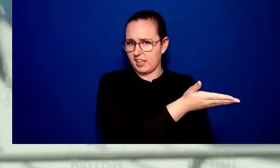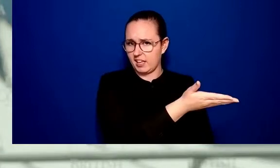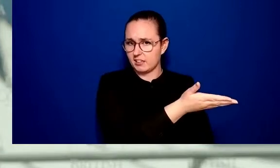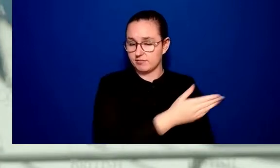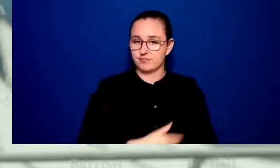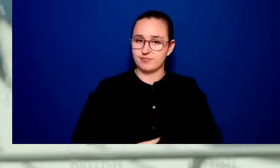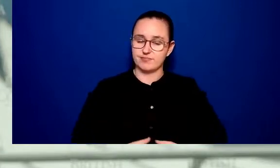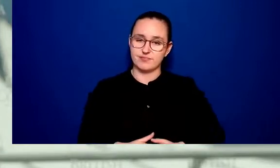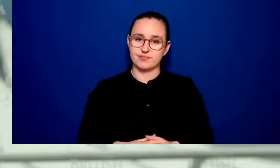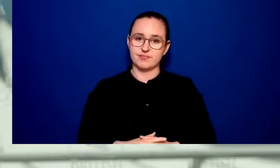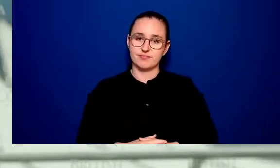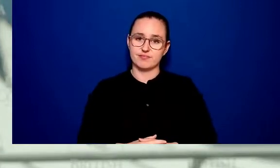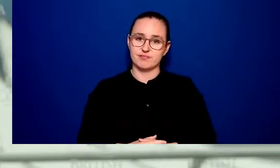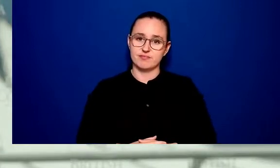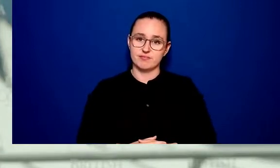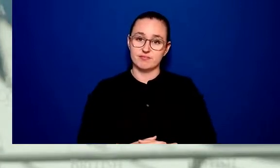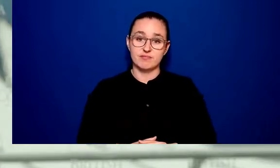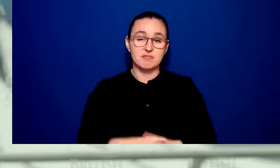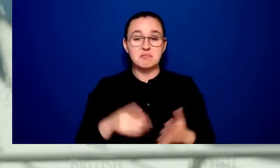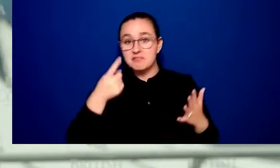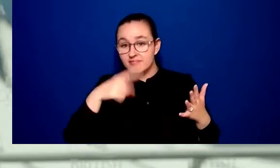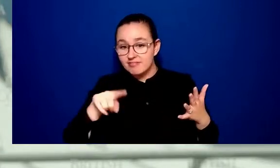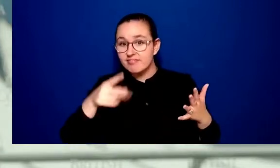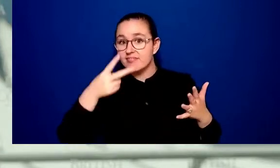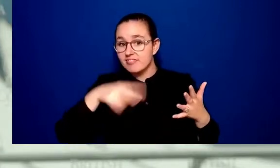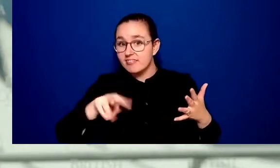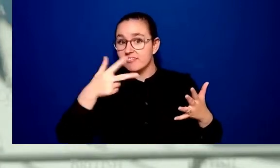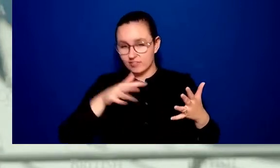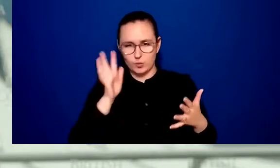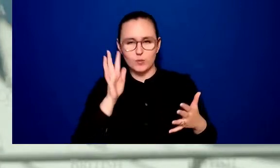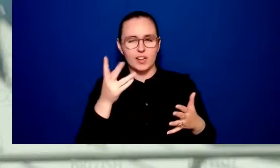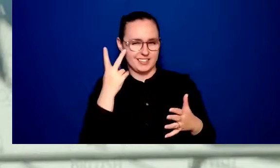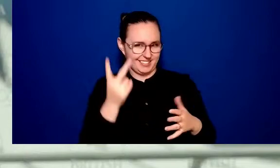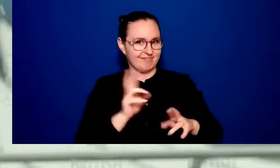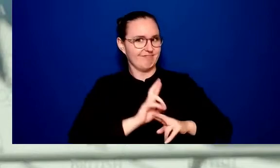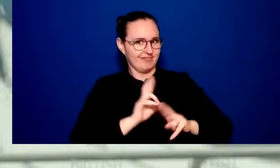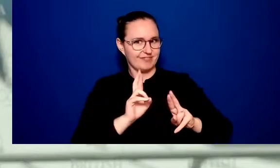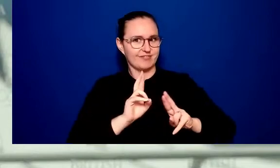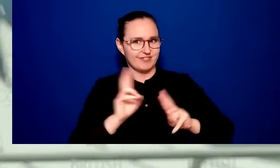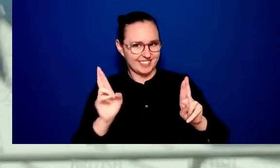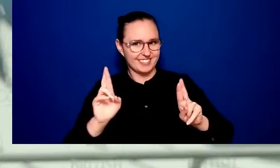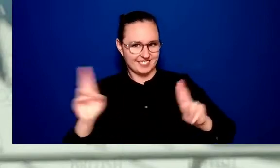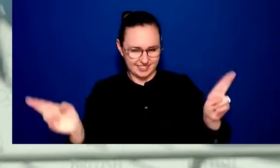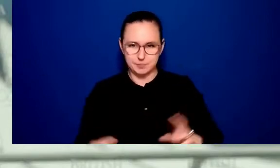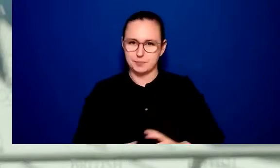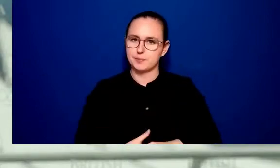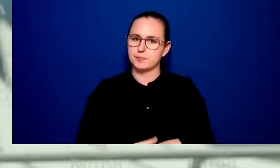we've started. In the highest risk settings as we do every